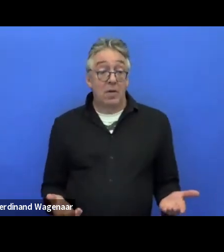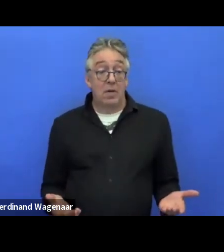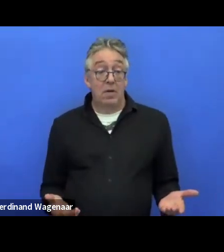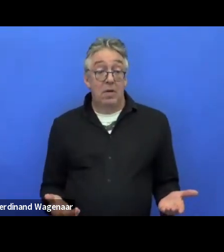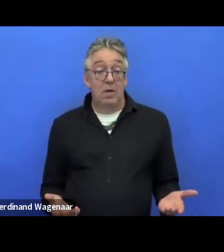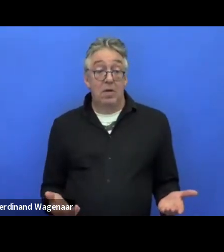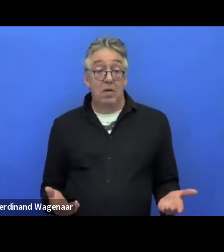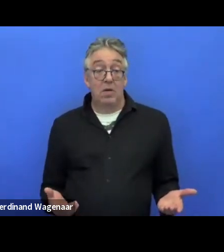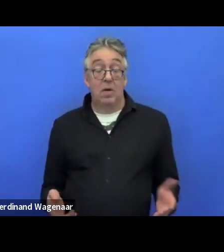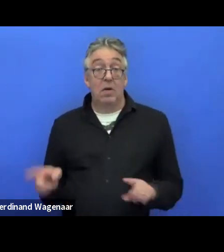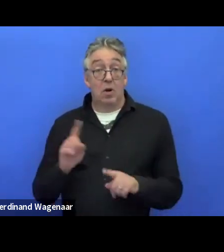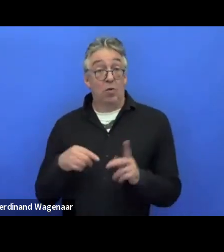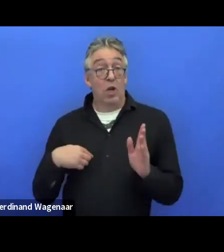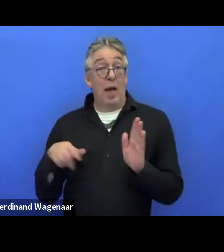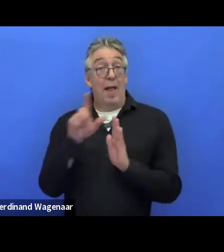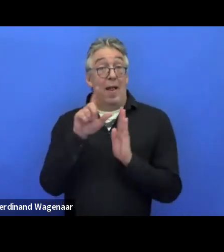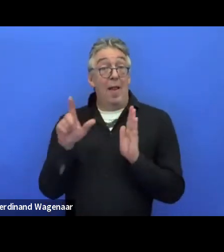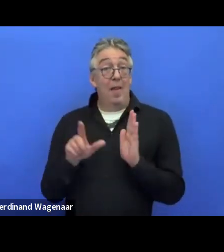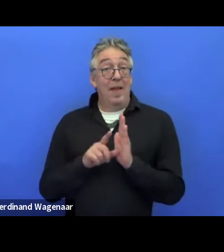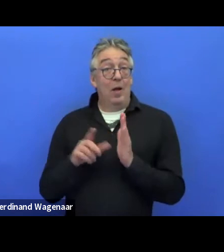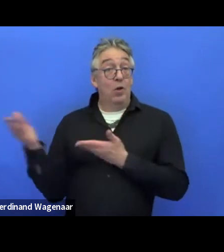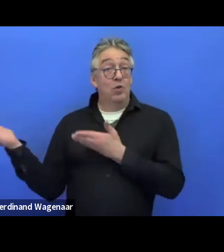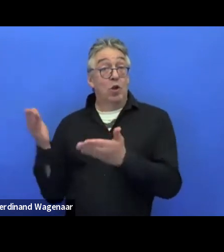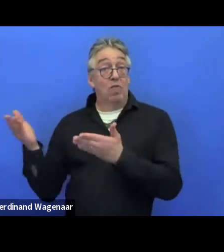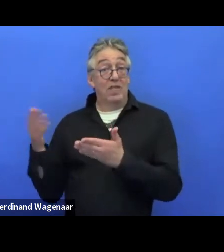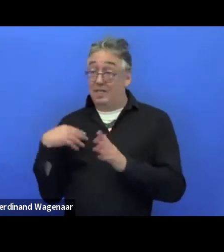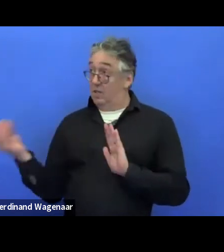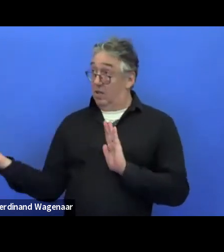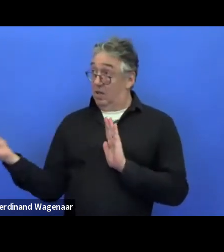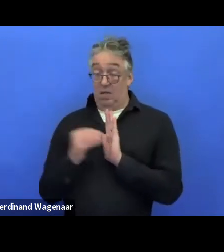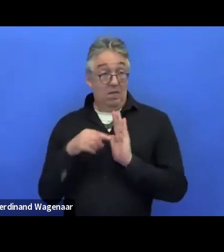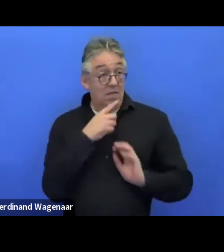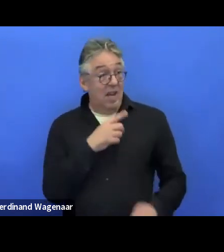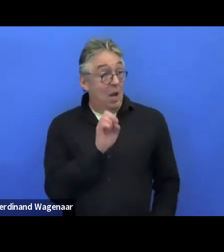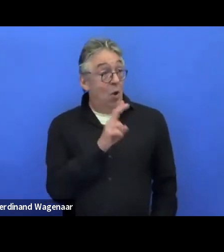to the commission services to act against the EU legal obligations